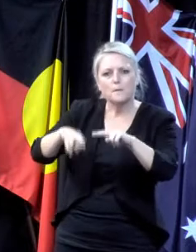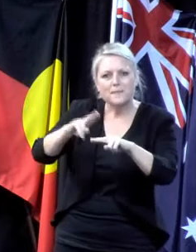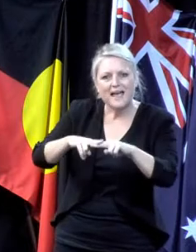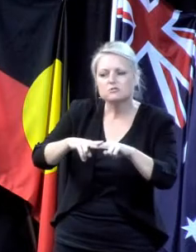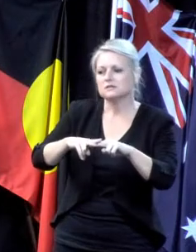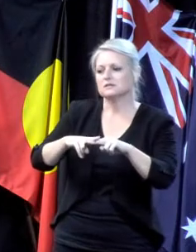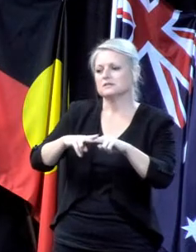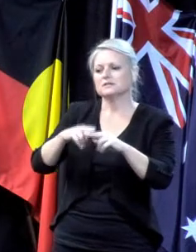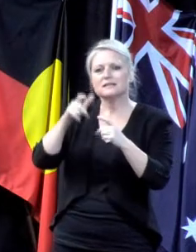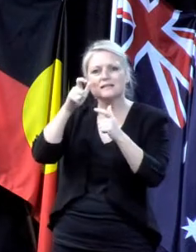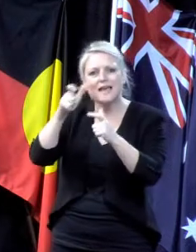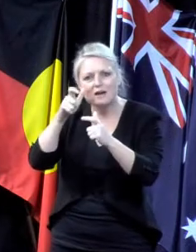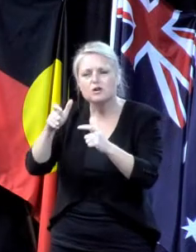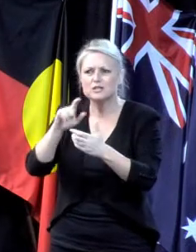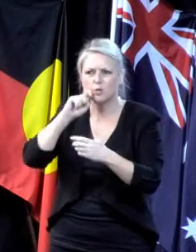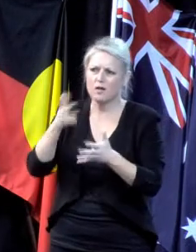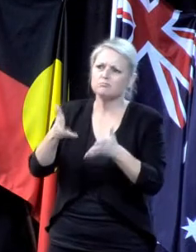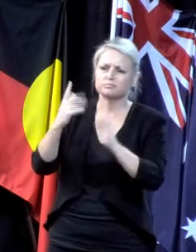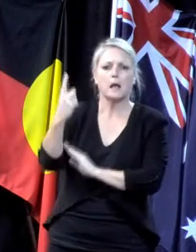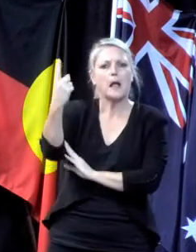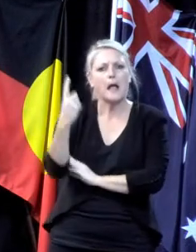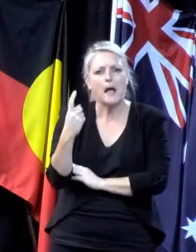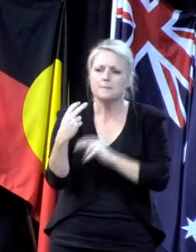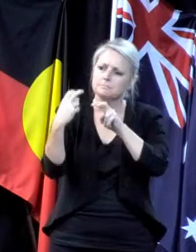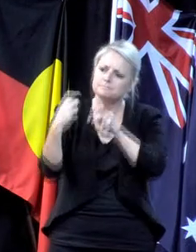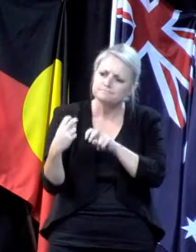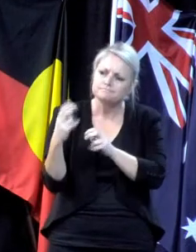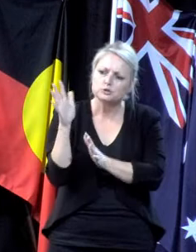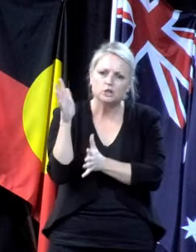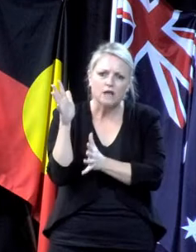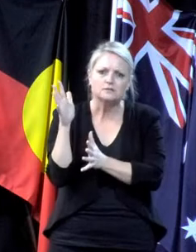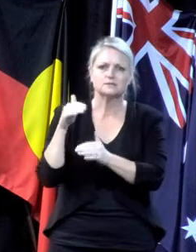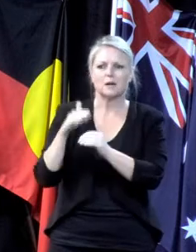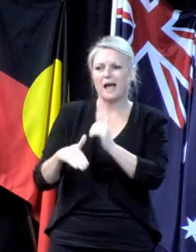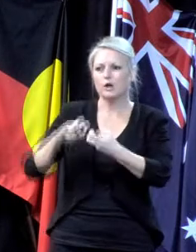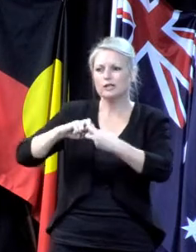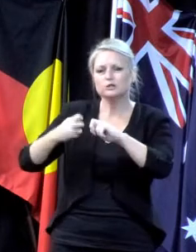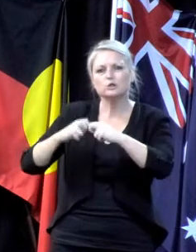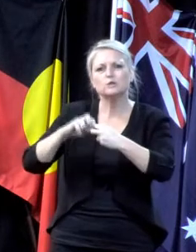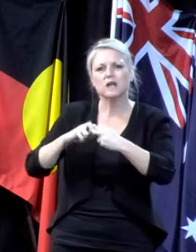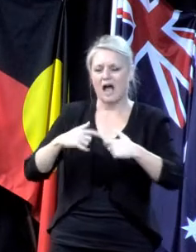and have conversations with us around their issues and their problems. Probably more so than what Grant would be able to experience